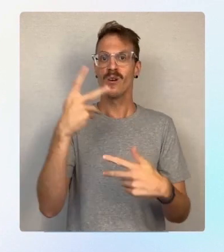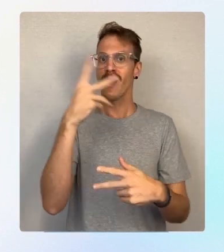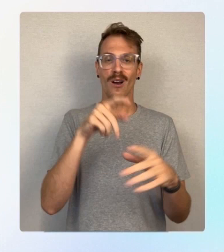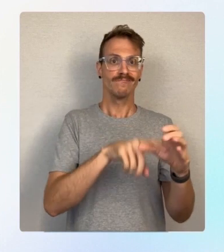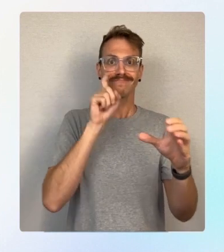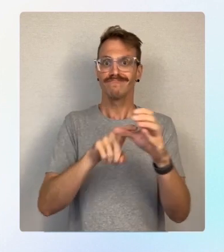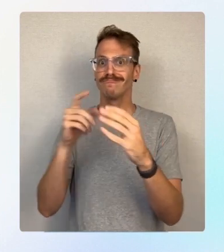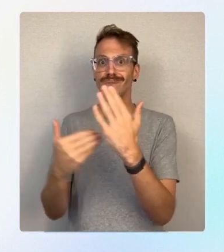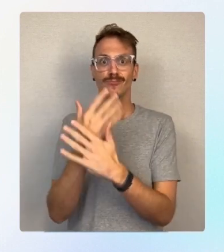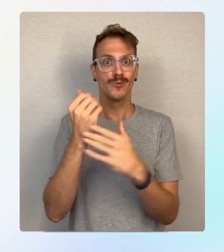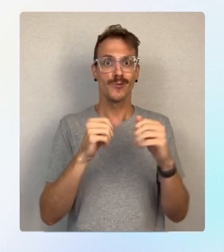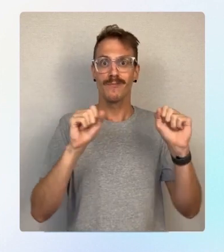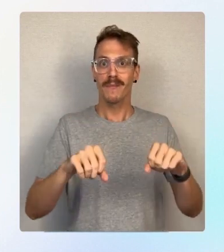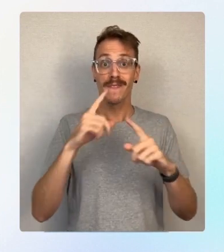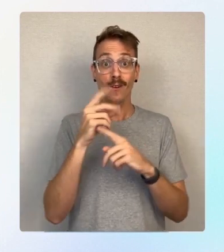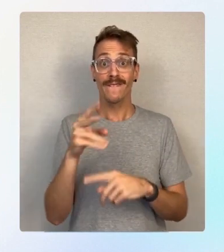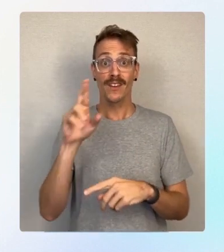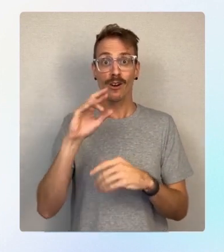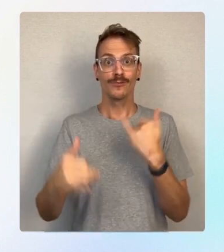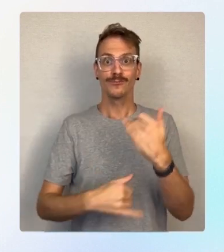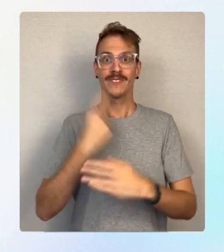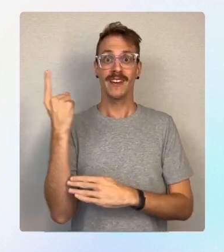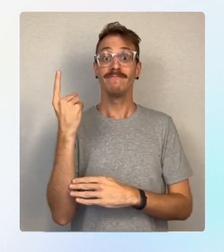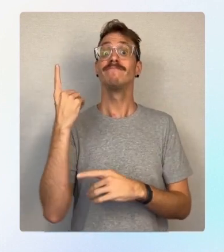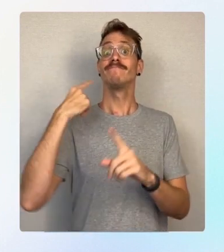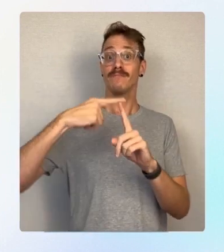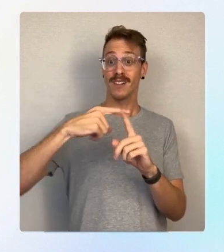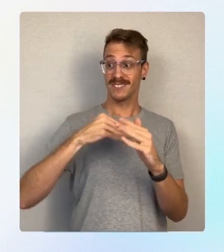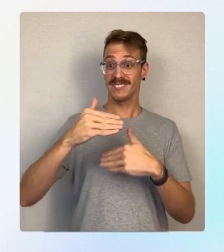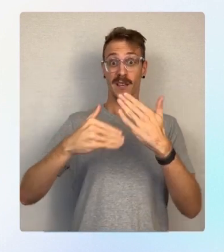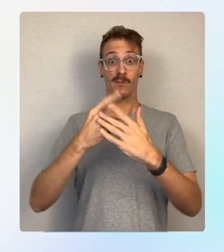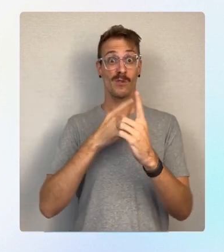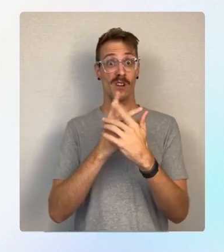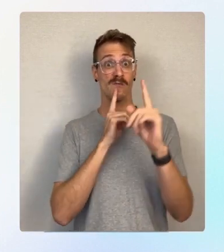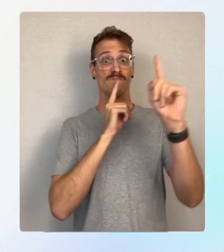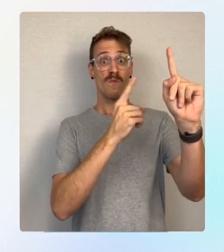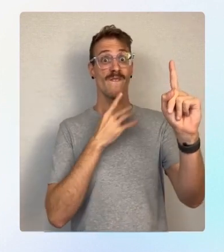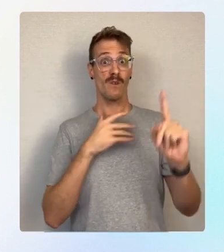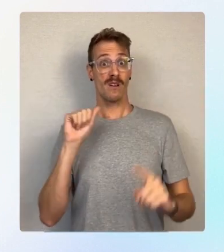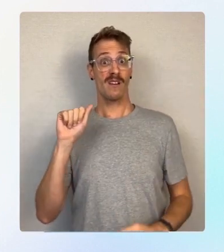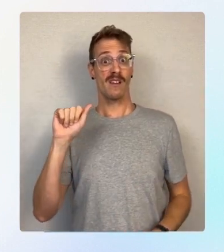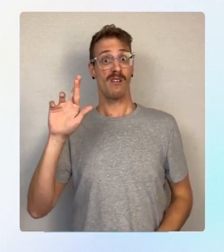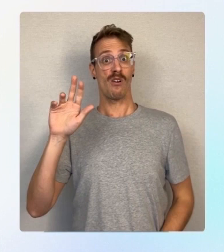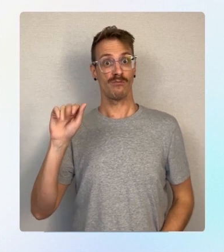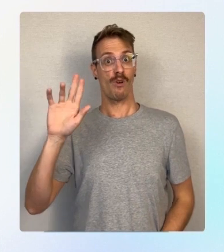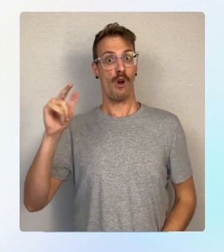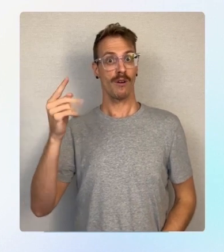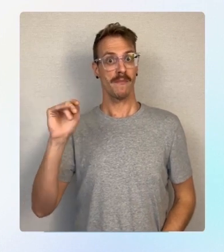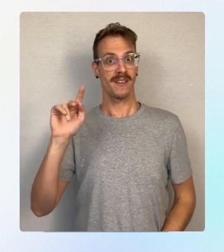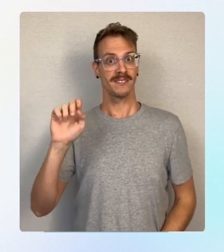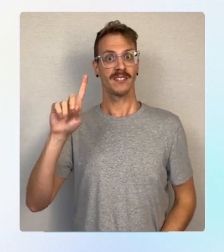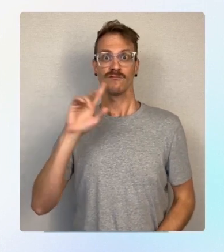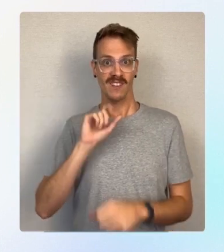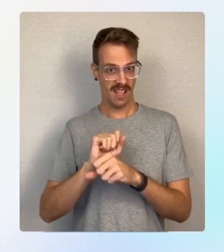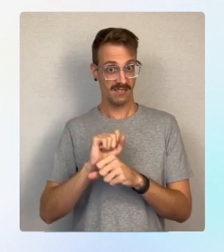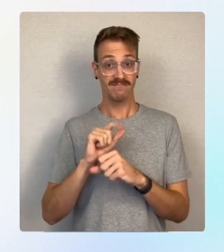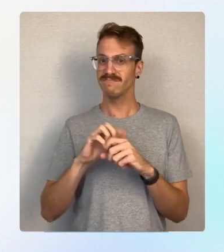and it's a step towards our longer-term vision for augmented reality. Like many in the industry,